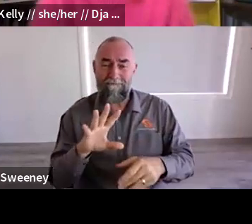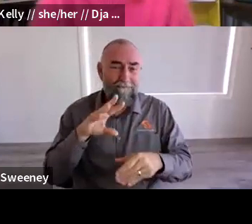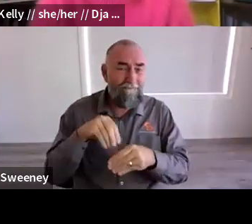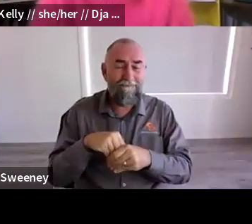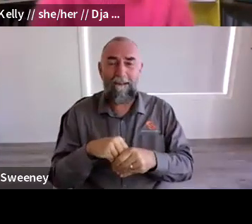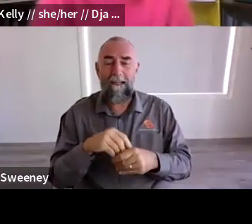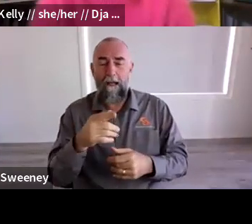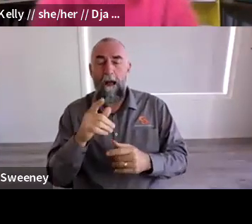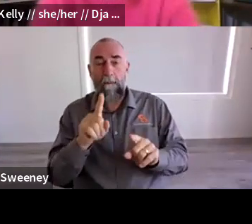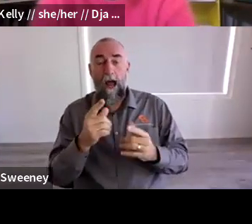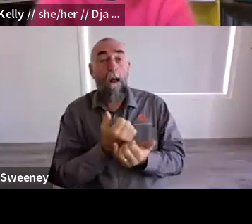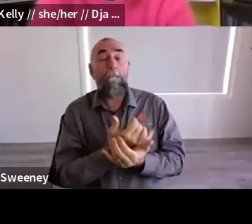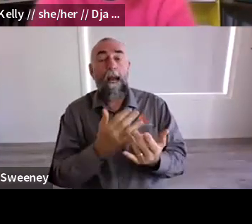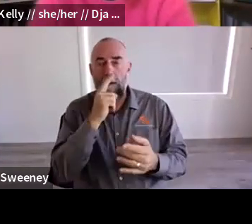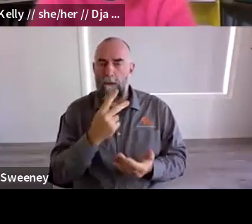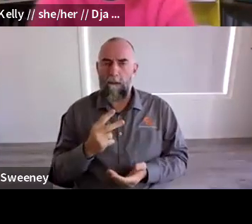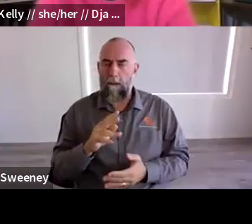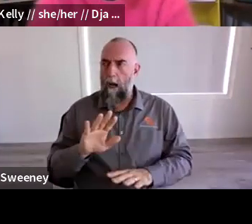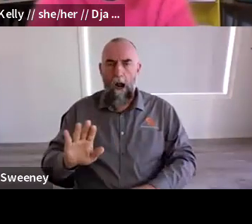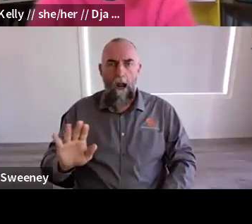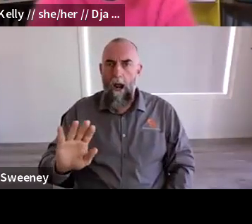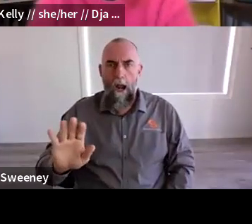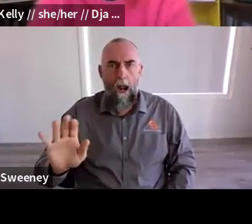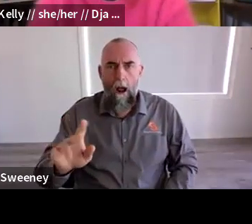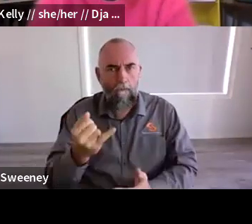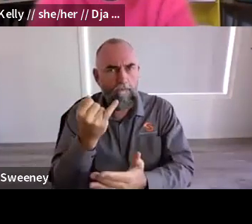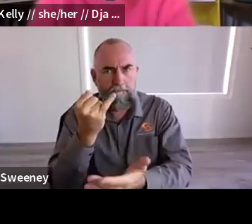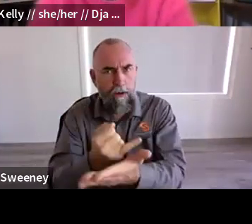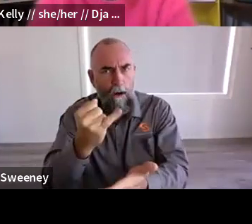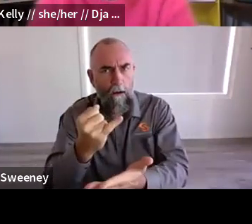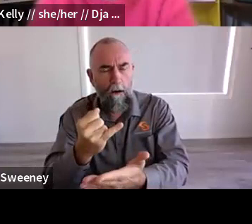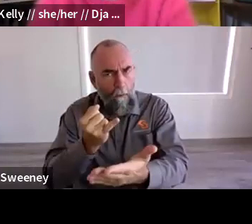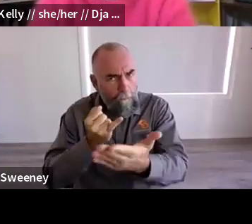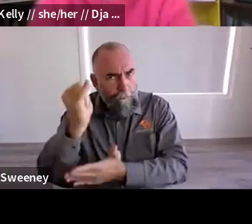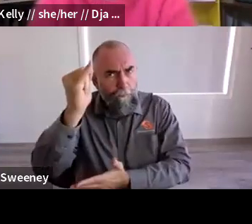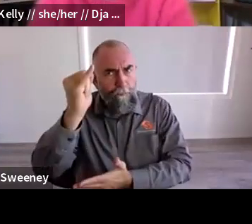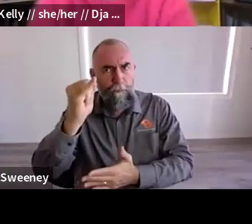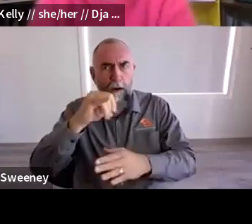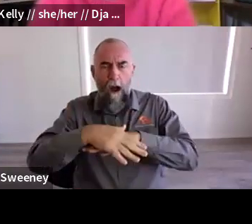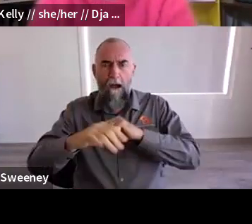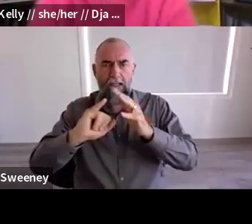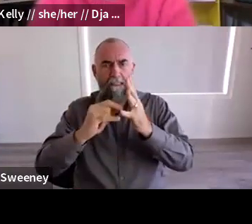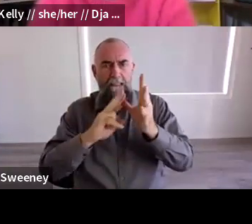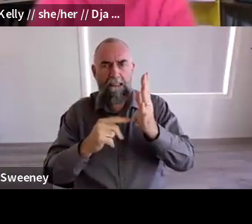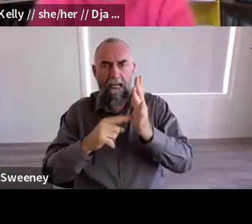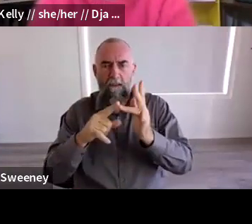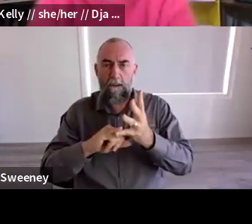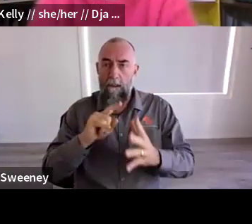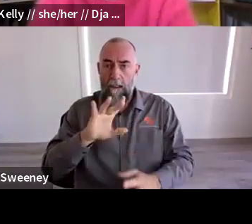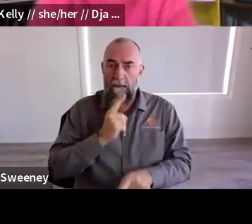People didn't know what the Darwin festival committee was doing. It's